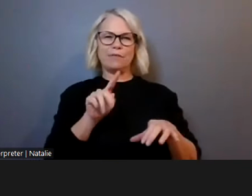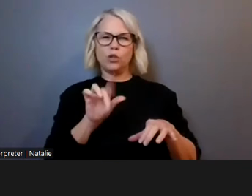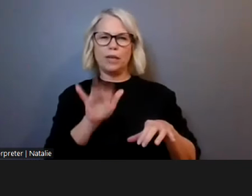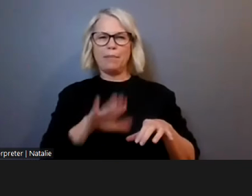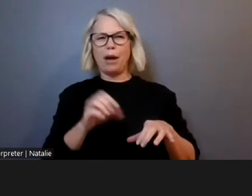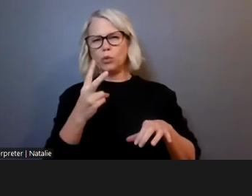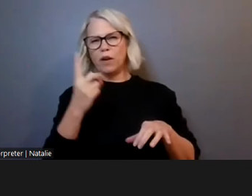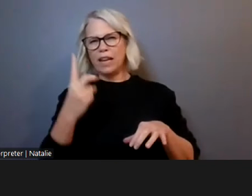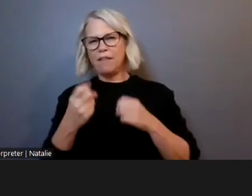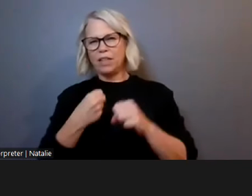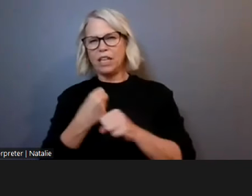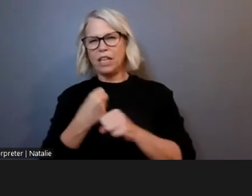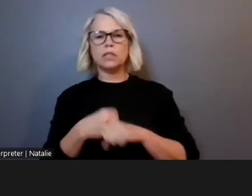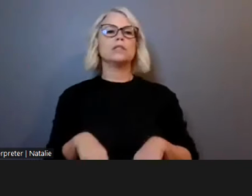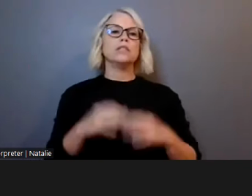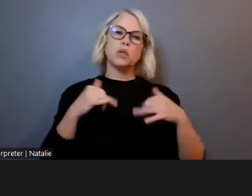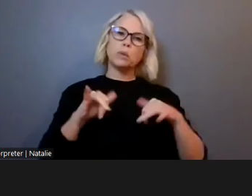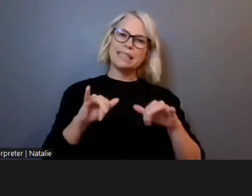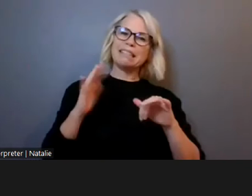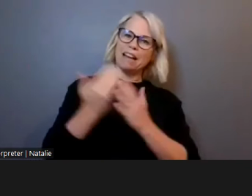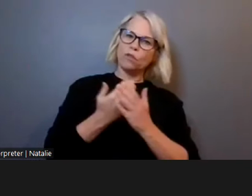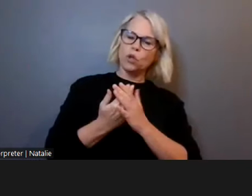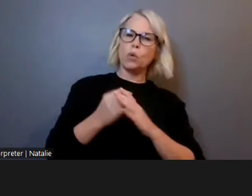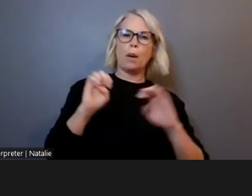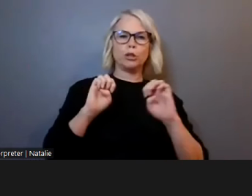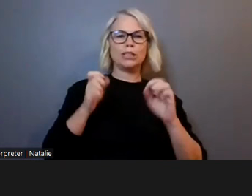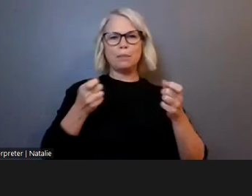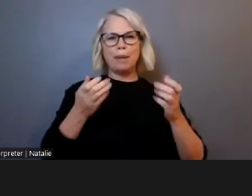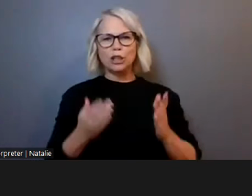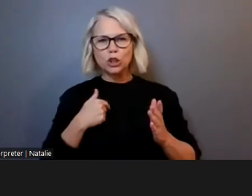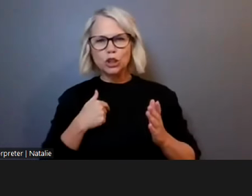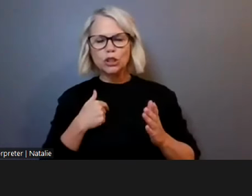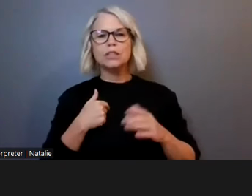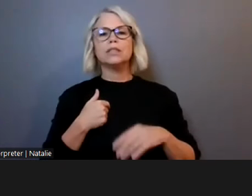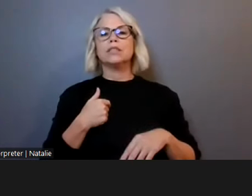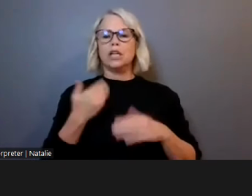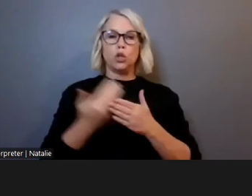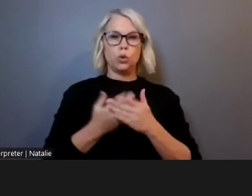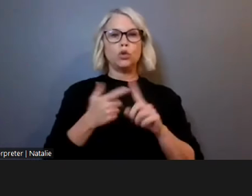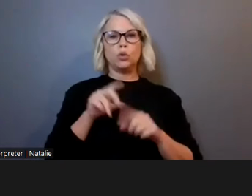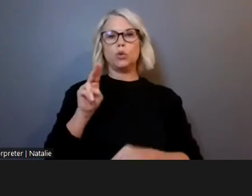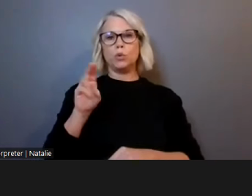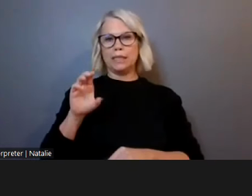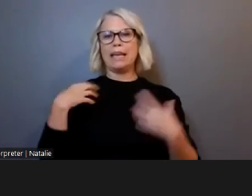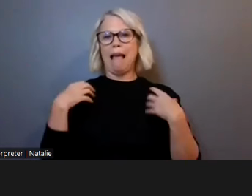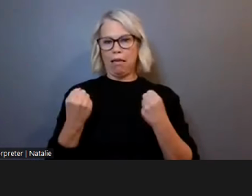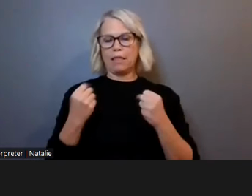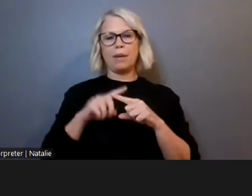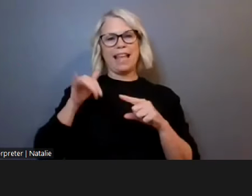It is still fairly new and new to use the health, but that is my background and I have